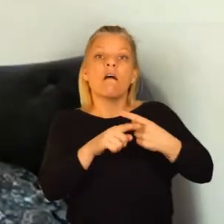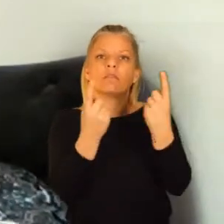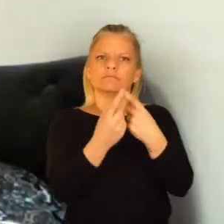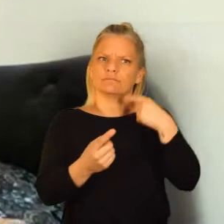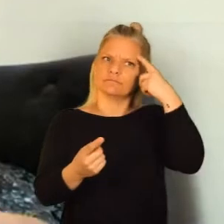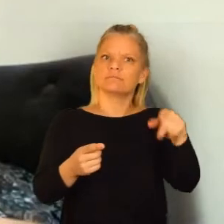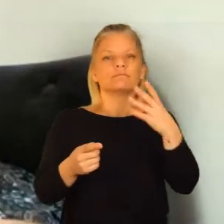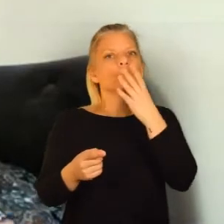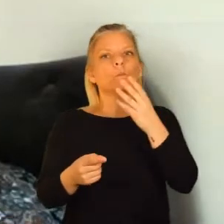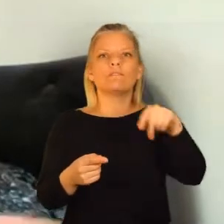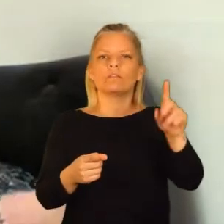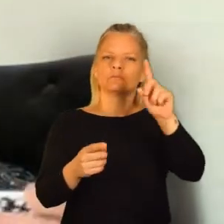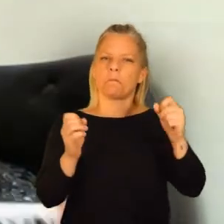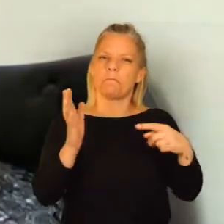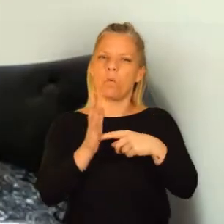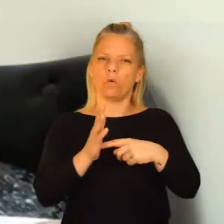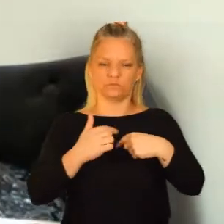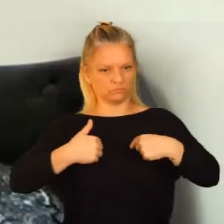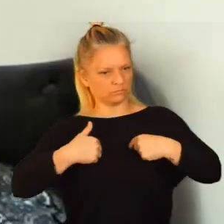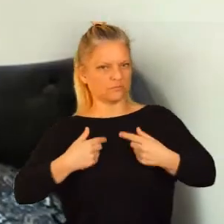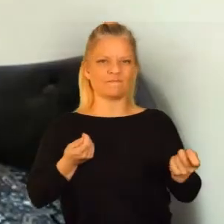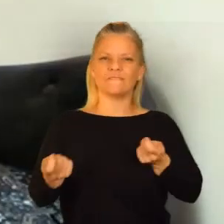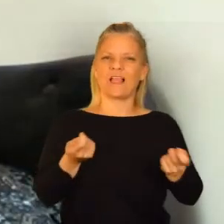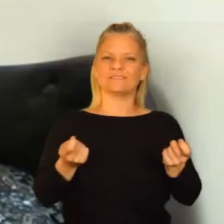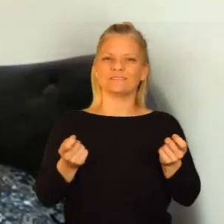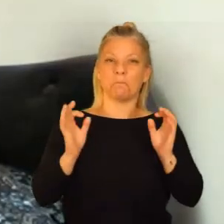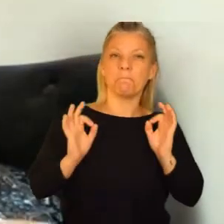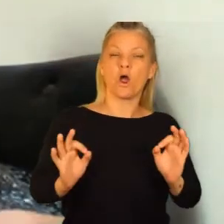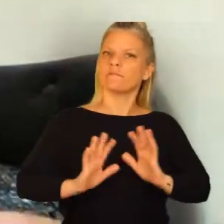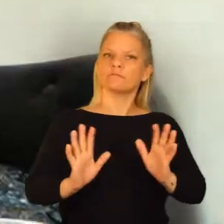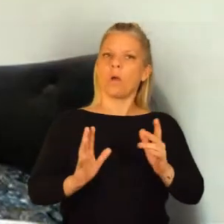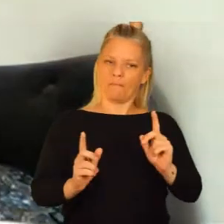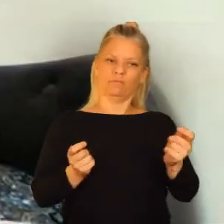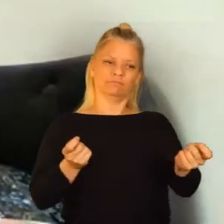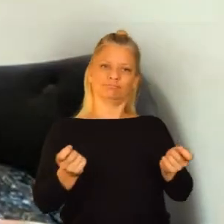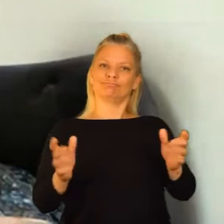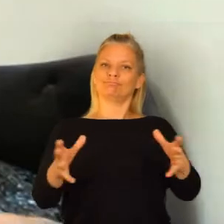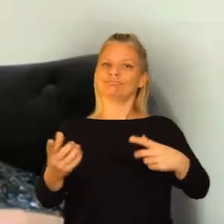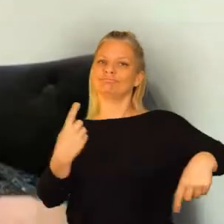And our job is to kind of respect each person's views but also set a limit for